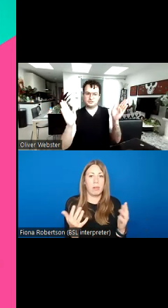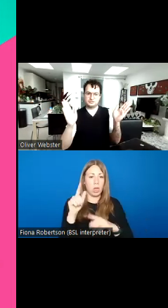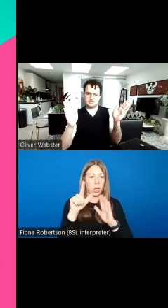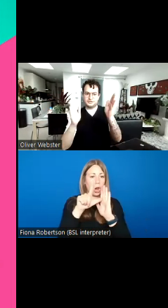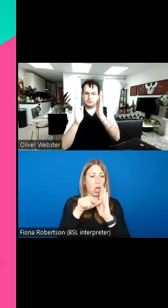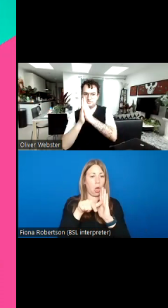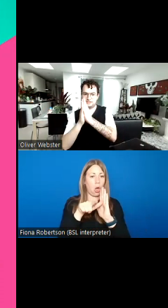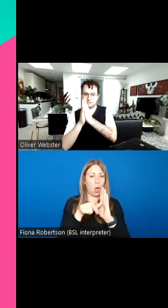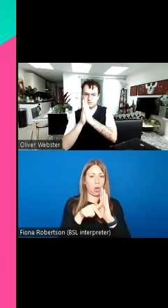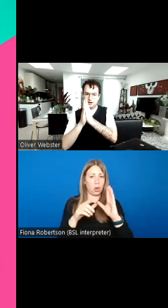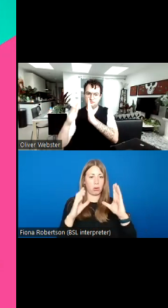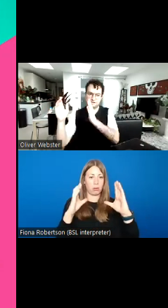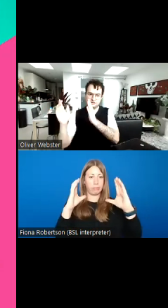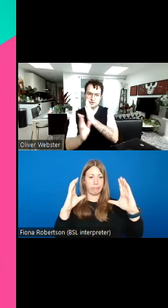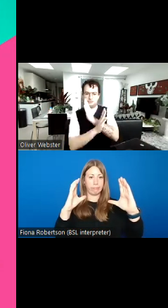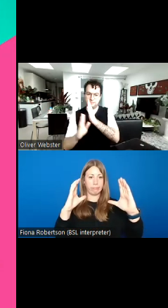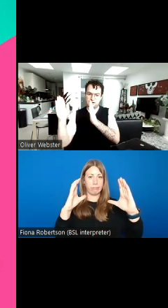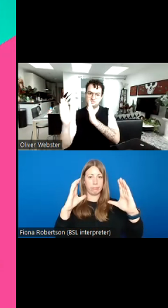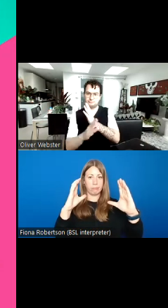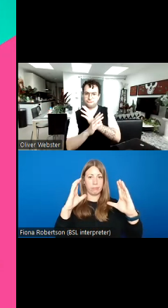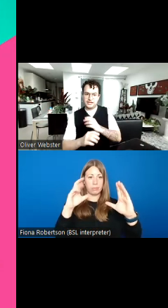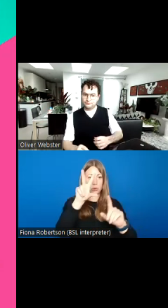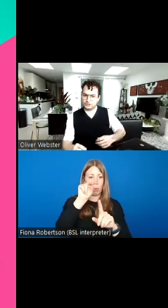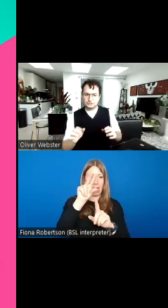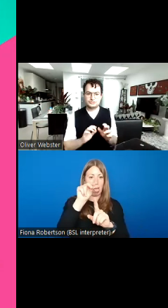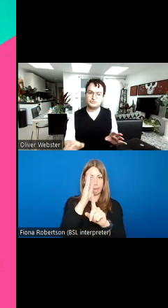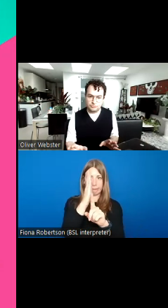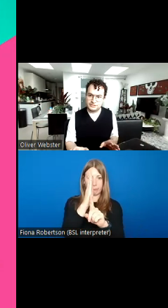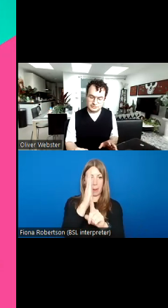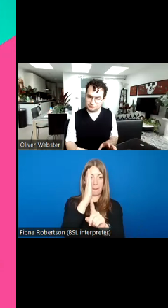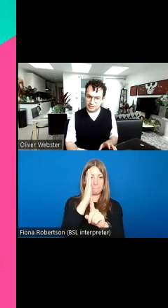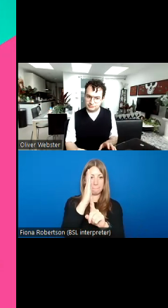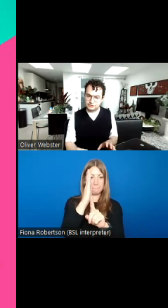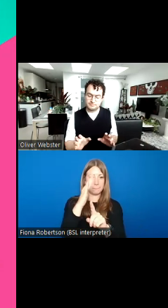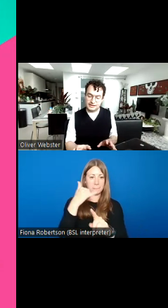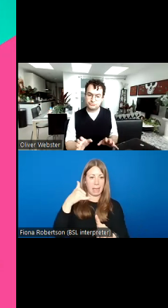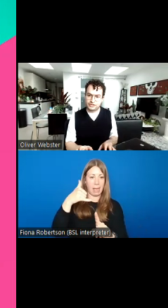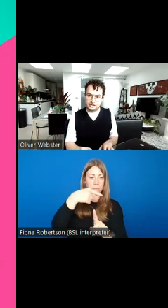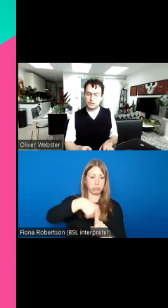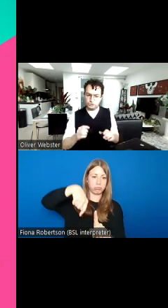that hits 12:00 and then it got the bell ringing, you don't need to subtitle that the bell is ringing.